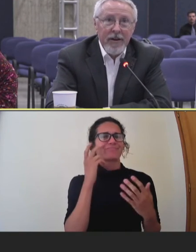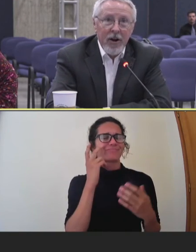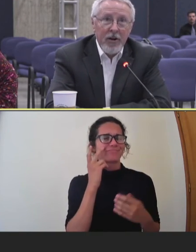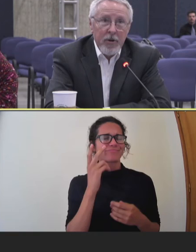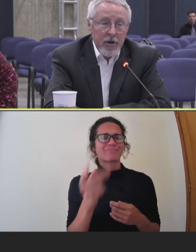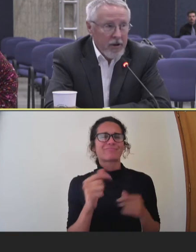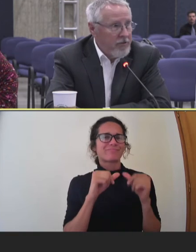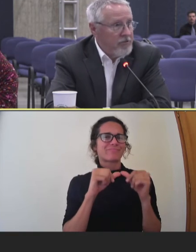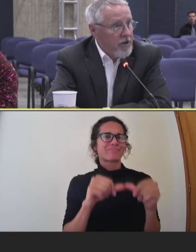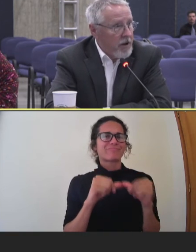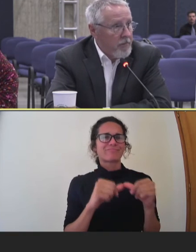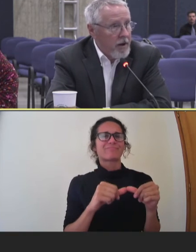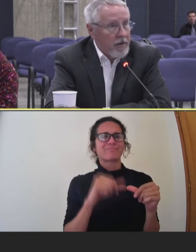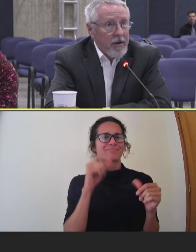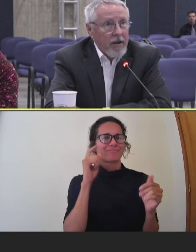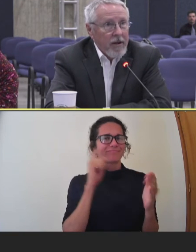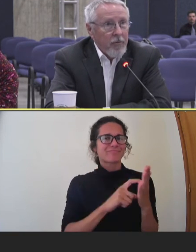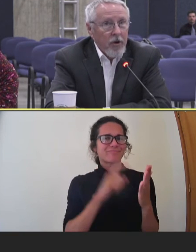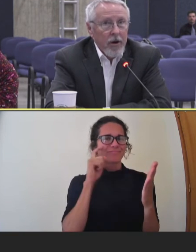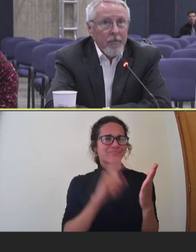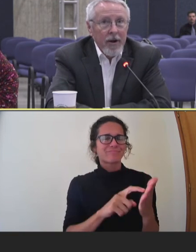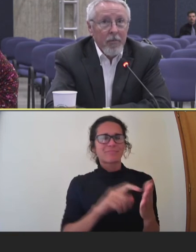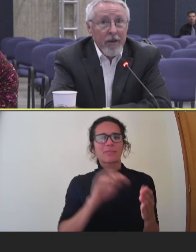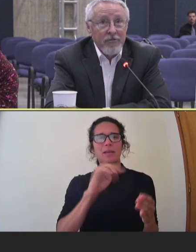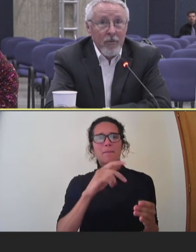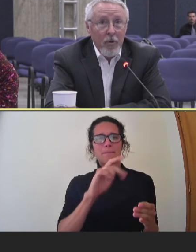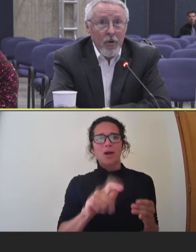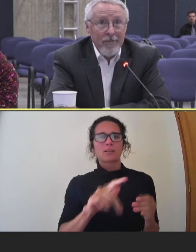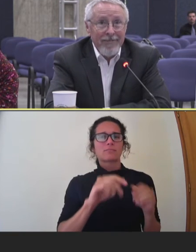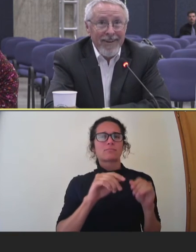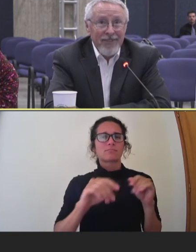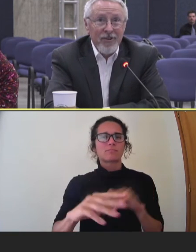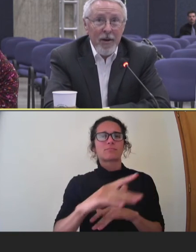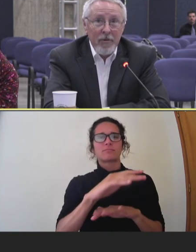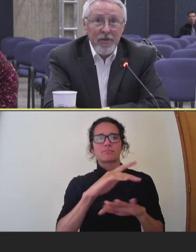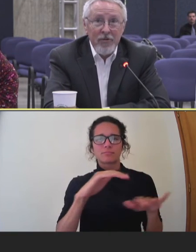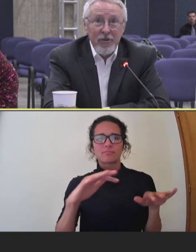our communities. But we are in a better place than we were at least a couple of years ago,